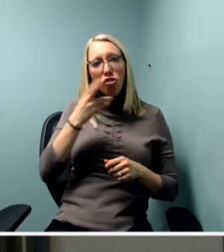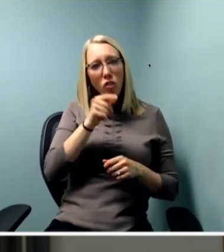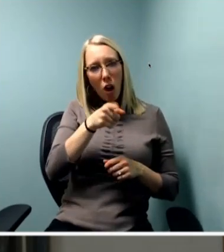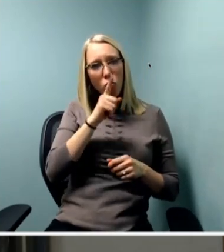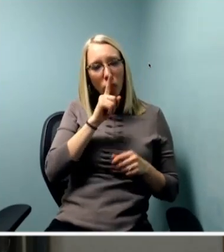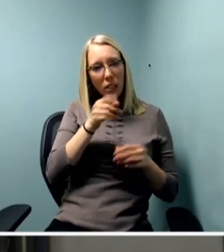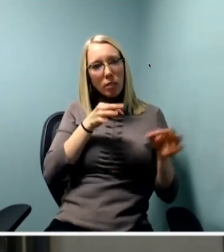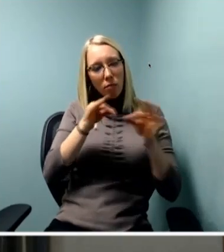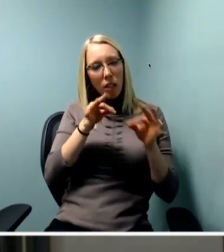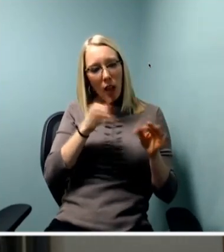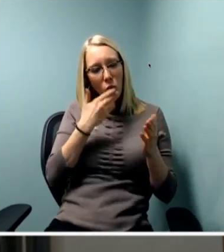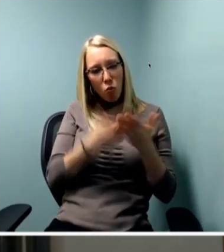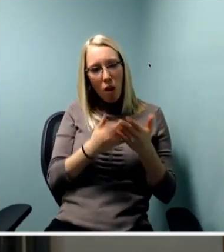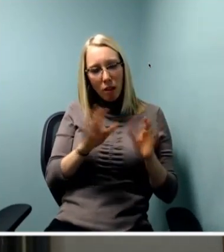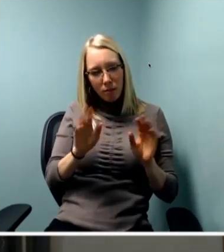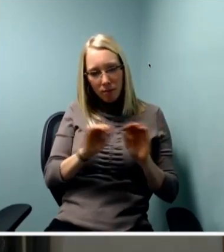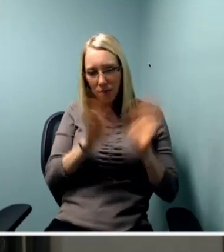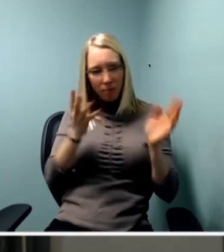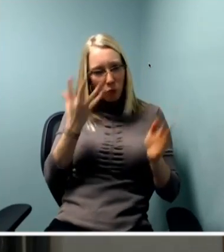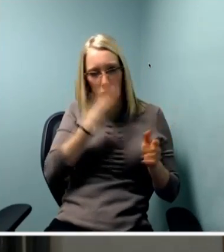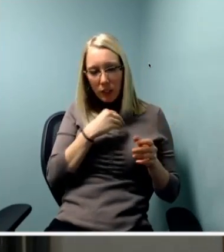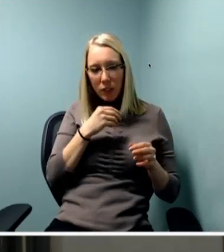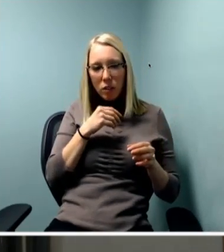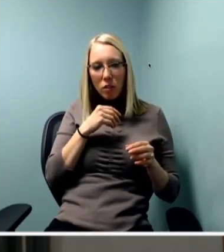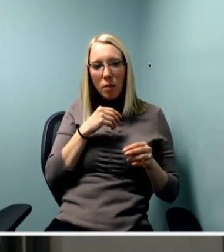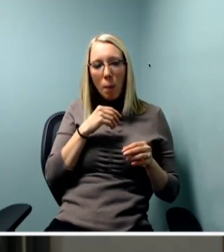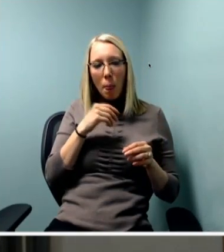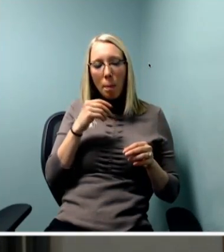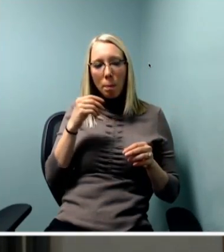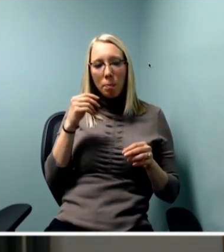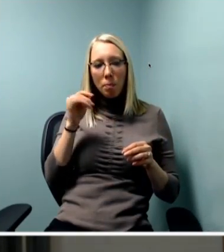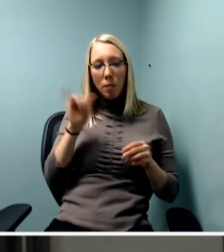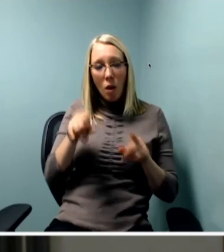It's also - and I'm gonna let John talk about this -